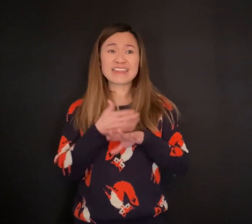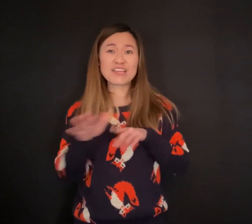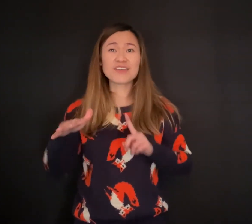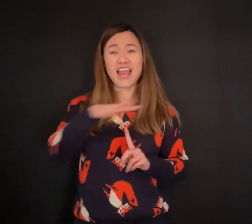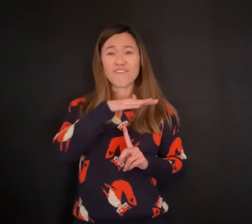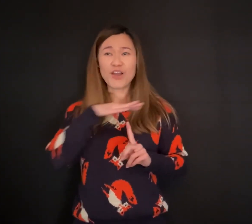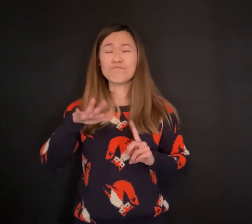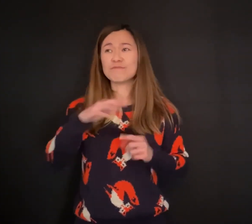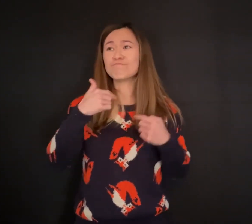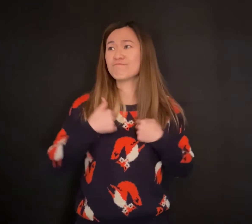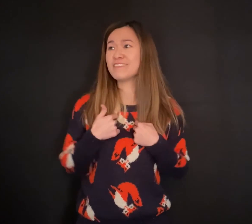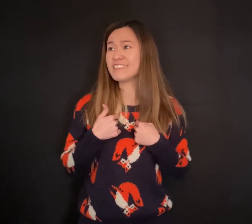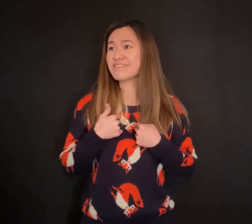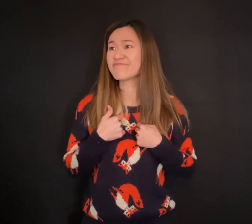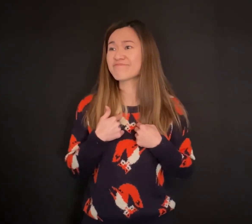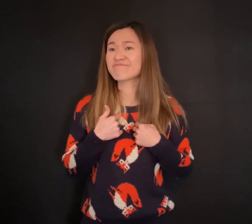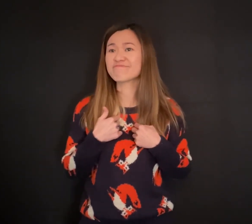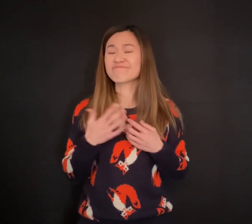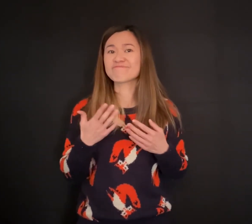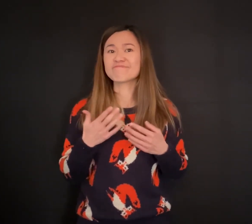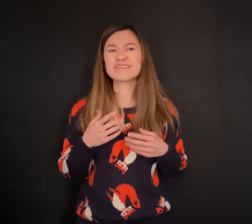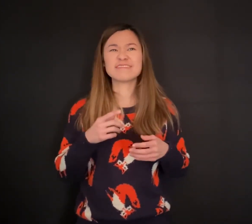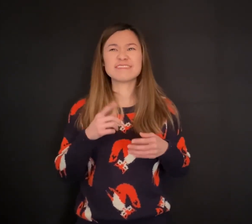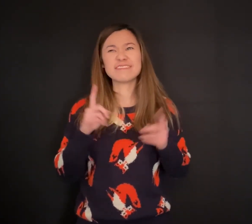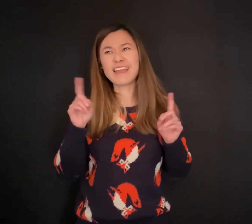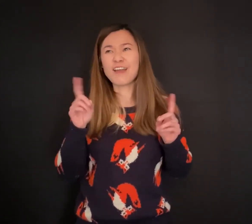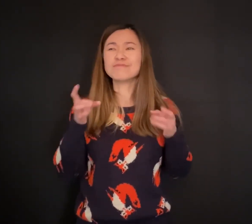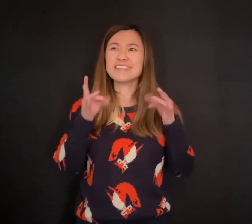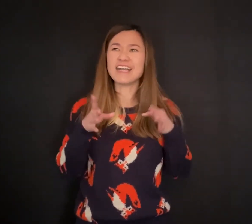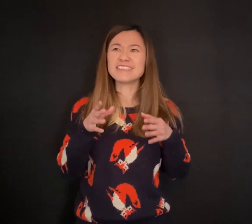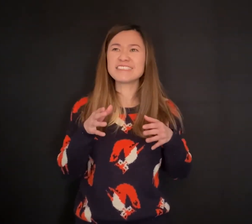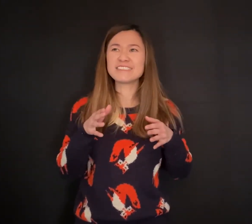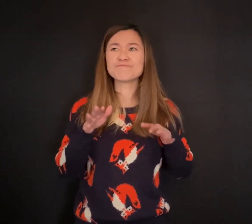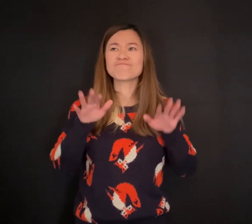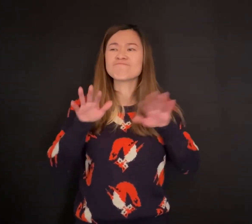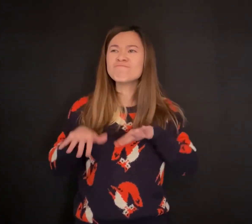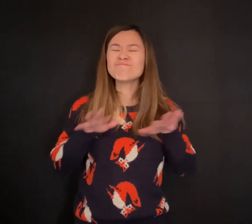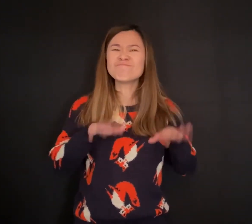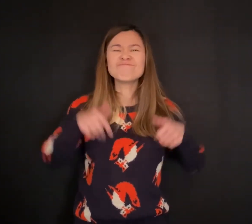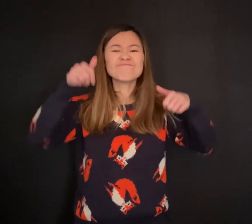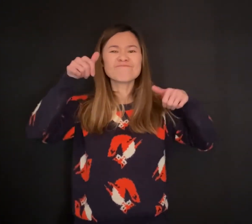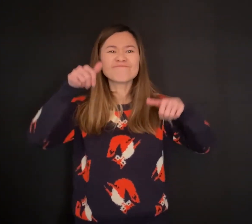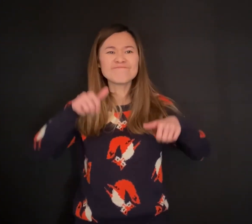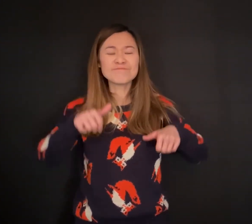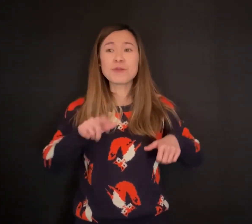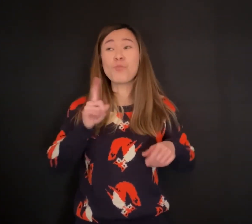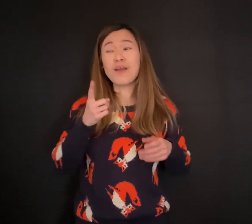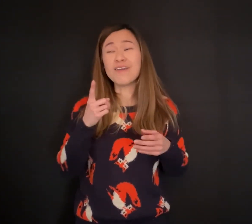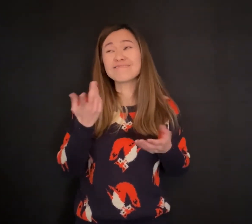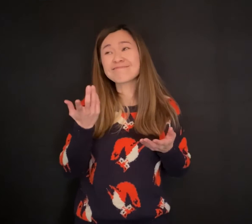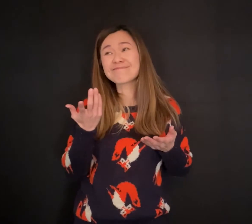So this is new environment for me. Now I'm beginning to get used to things.